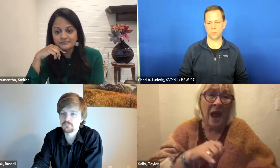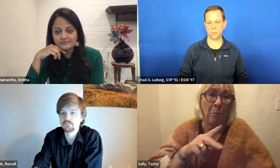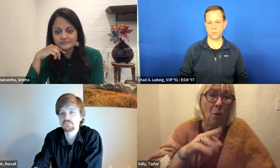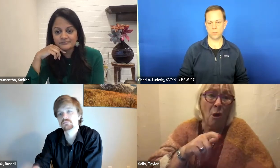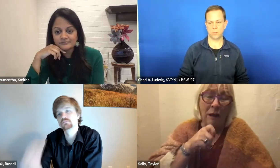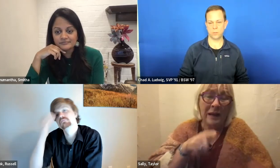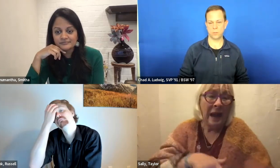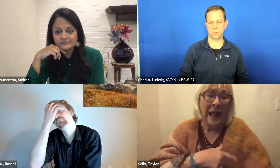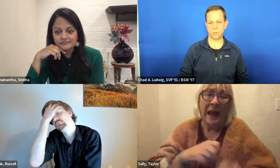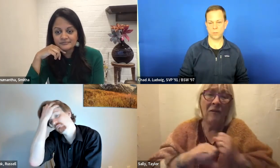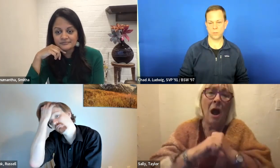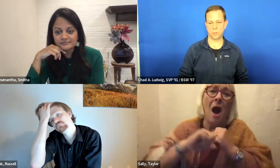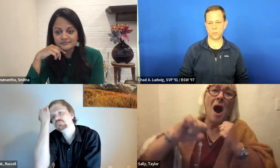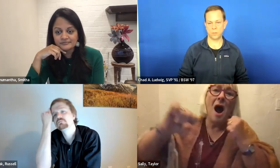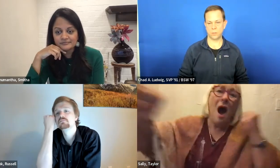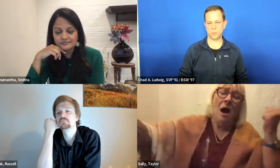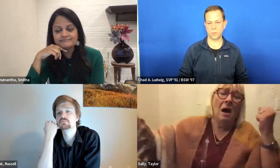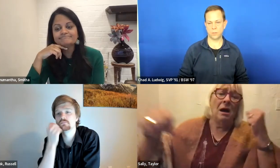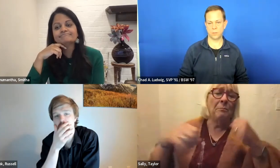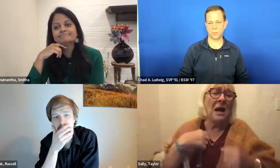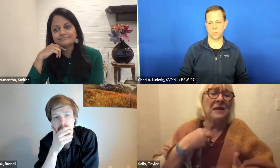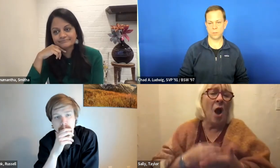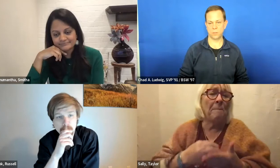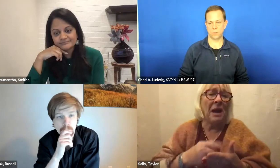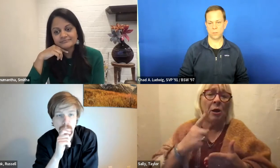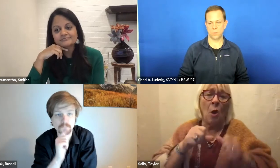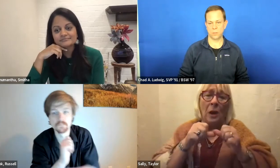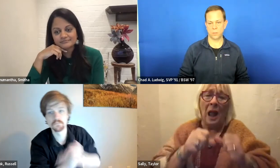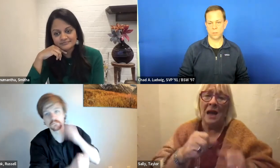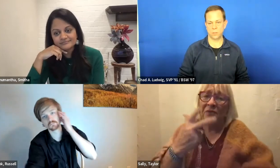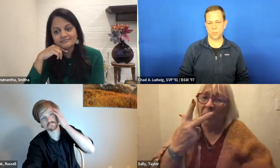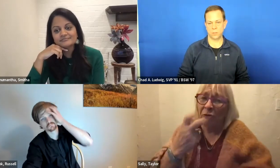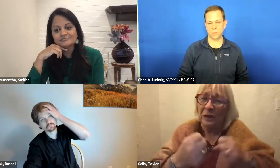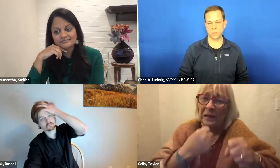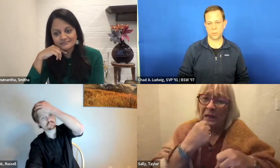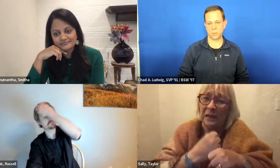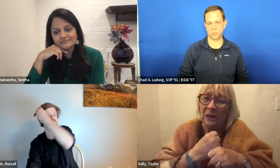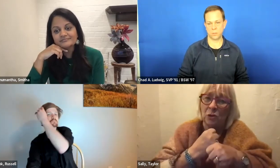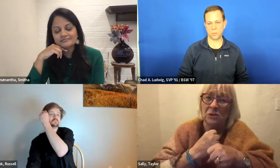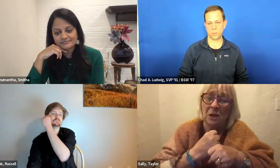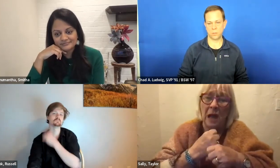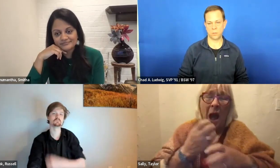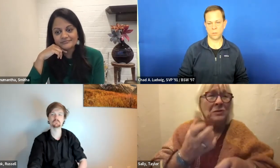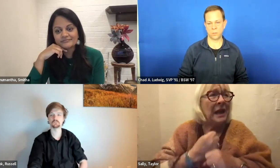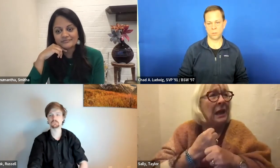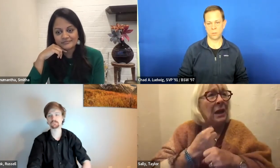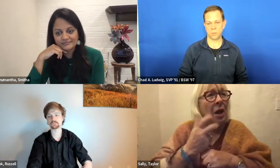but I was very fortunate that Paul's situation, it didn't go on for years and years. It was only for about 3 years,